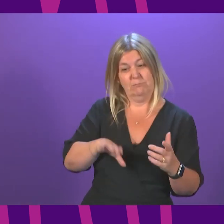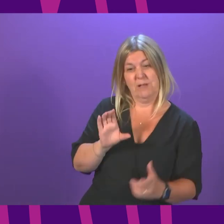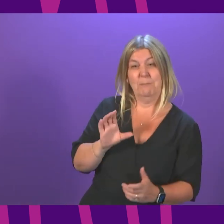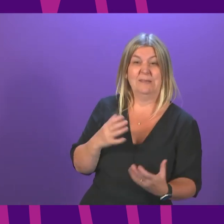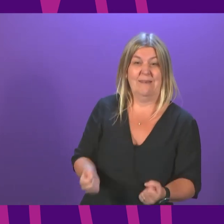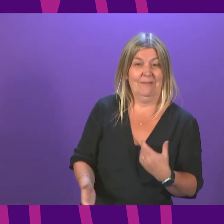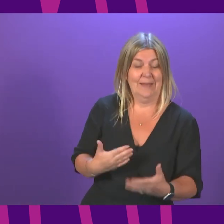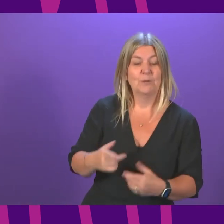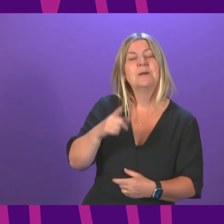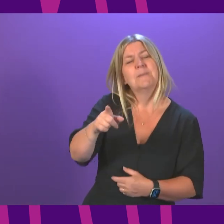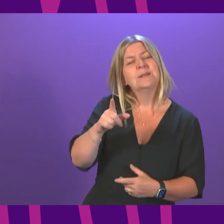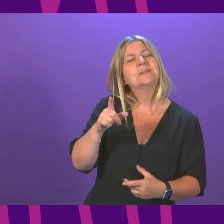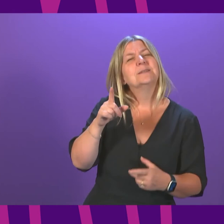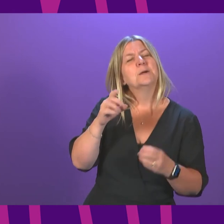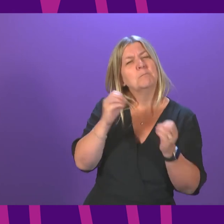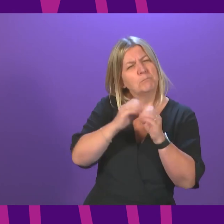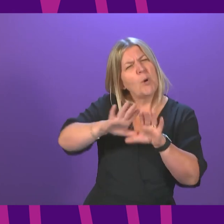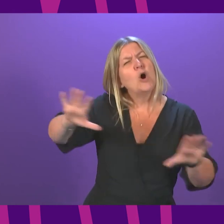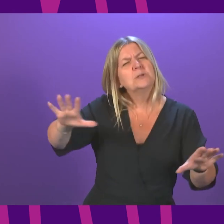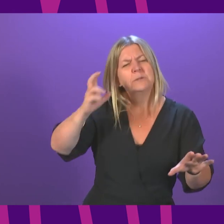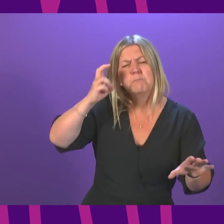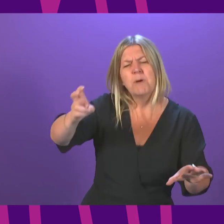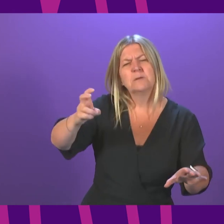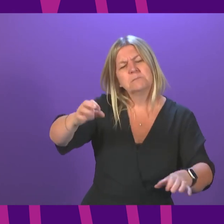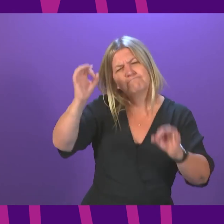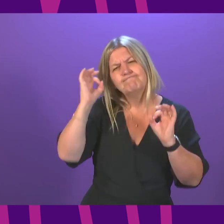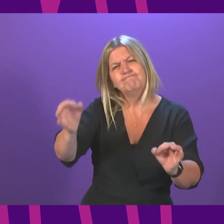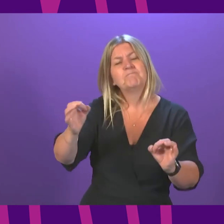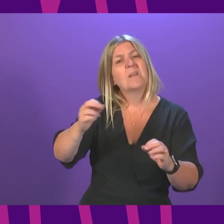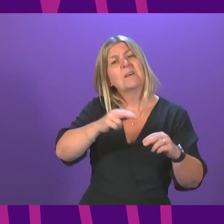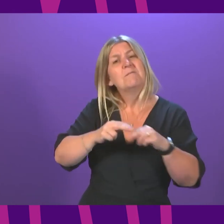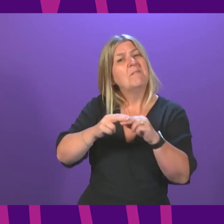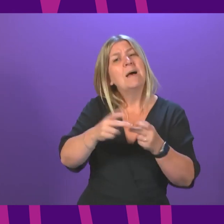that should never be compromised, because we all have a duty to respect and protect